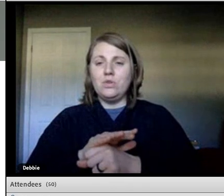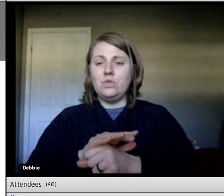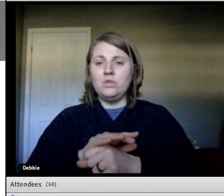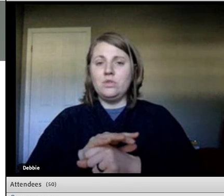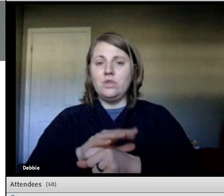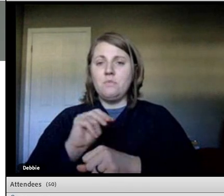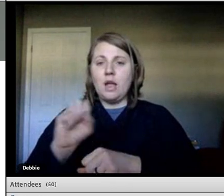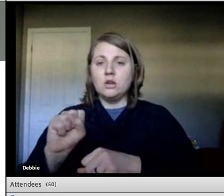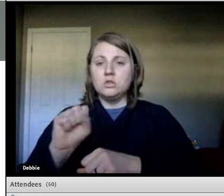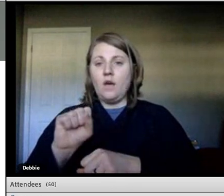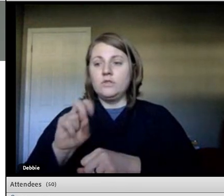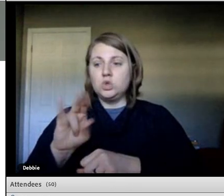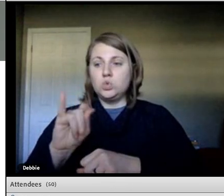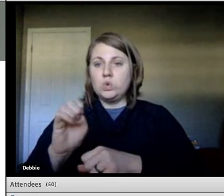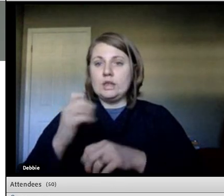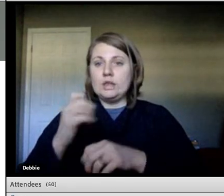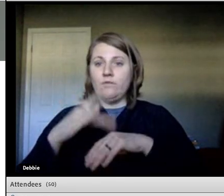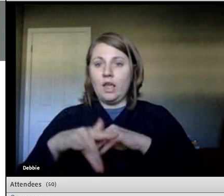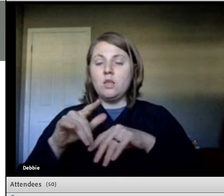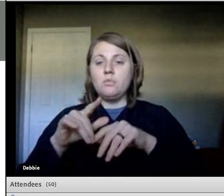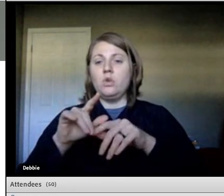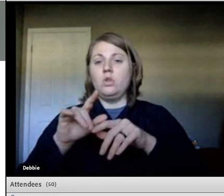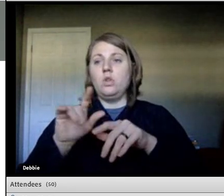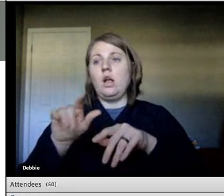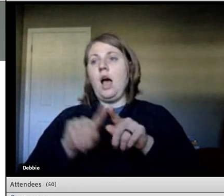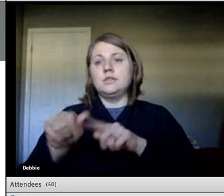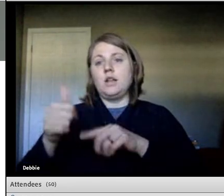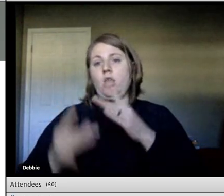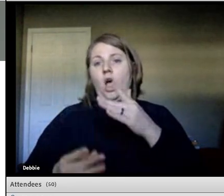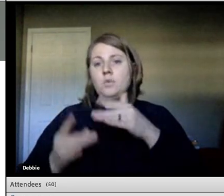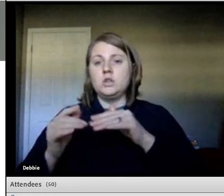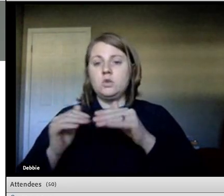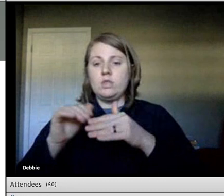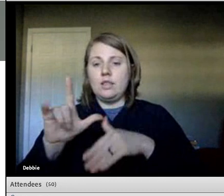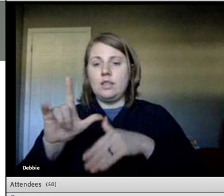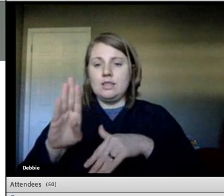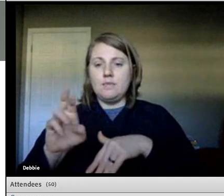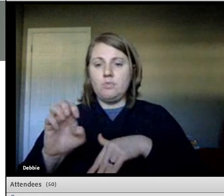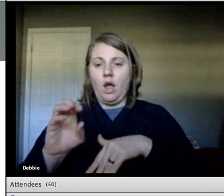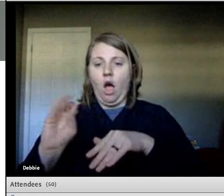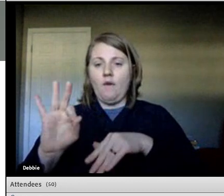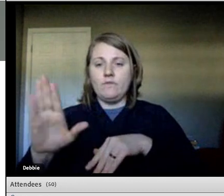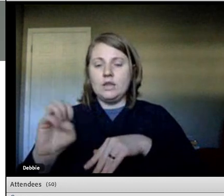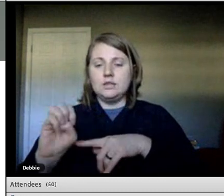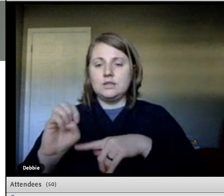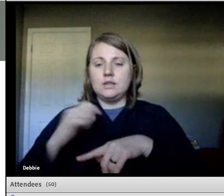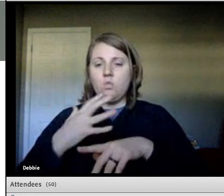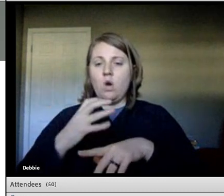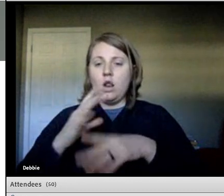Now I just want to mention there's OpenOffice and LibreOffice. You want to make sure you download LibreOffice. They used to be one thing,